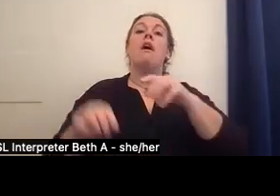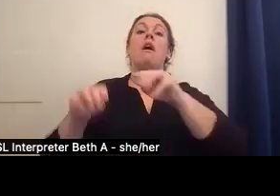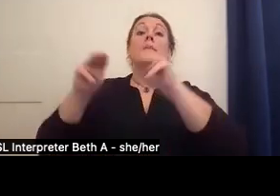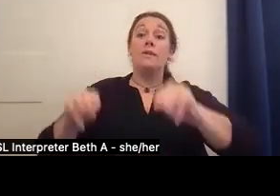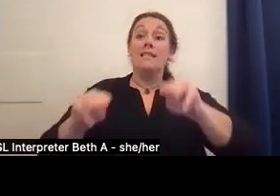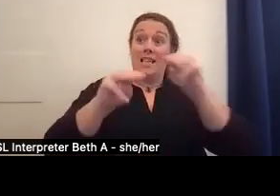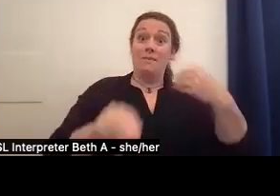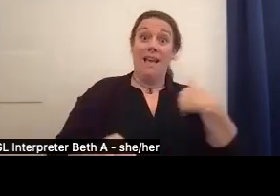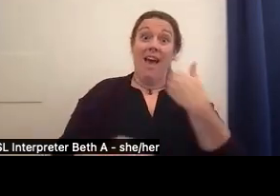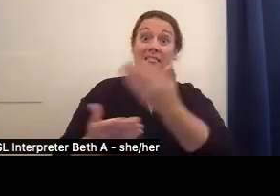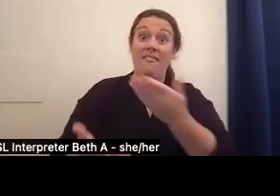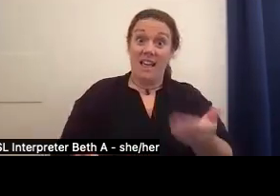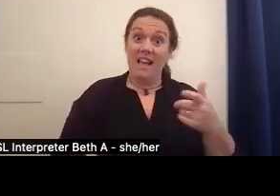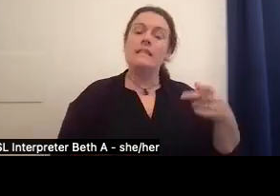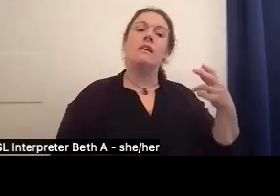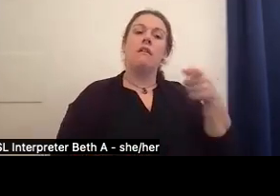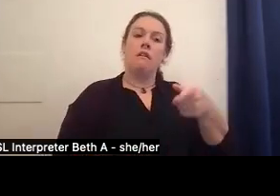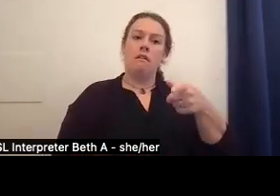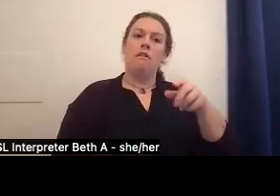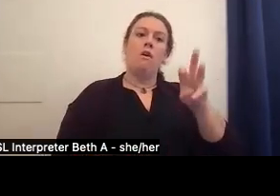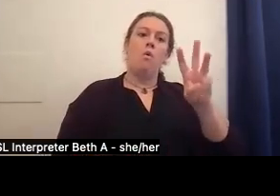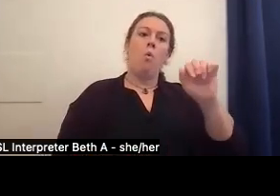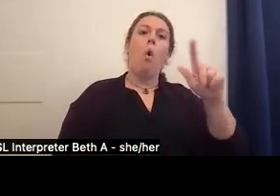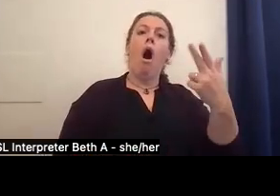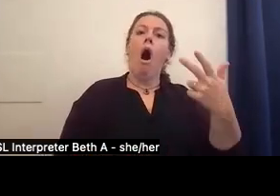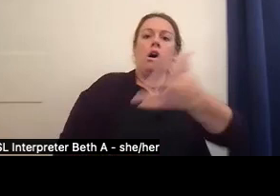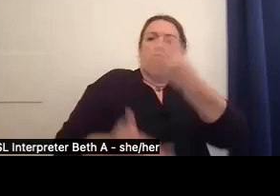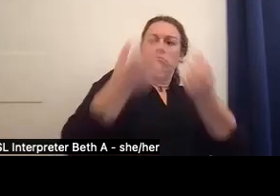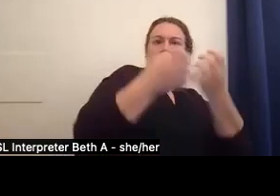Haudenosaunee people and culture, and therefore we weren't able to access it so now we're trying to